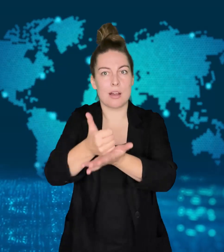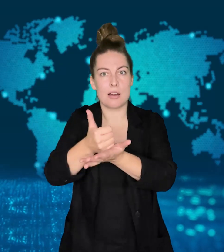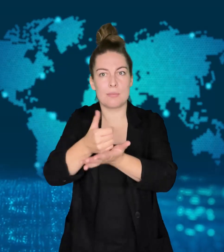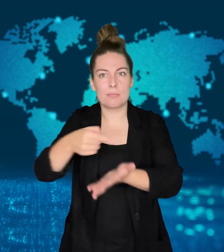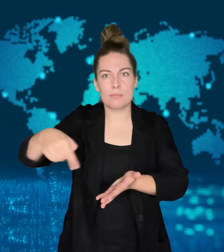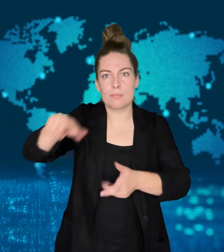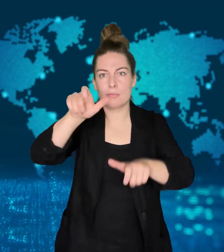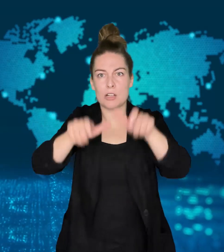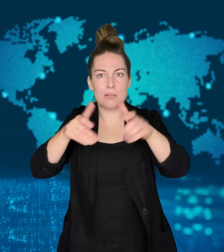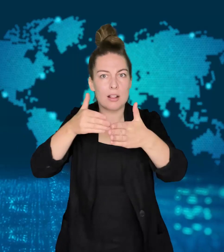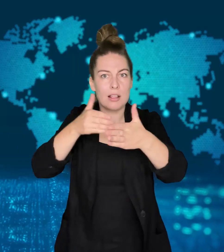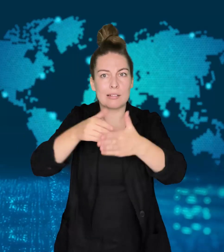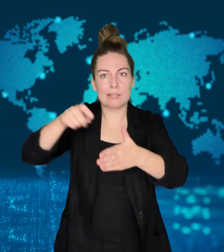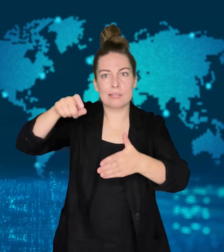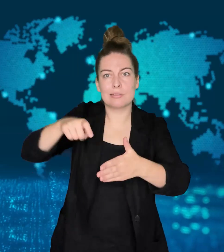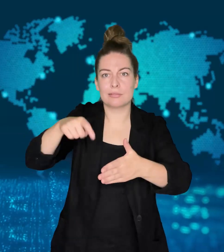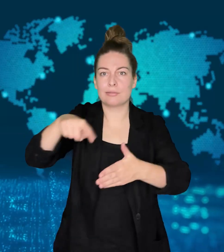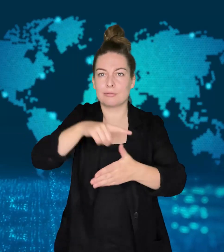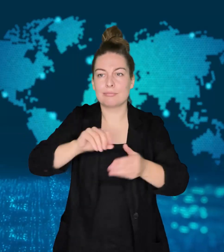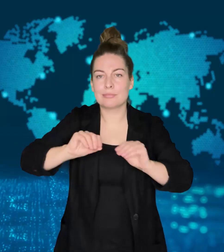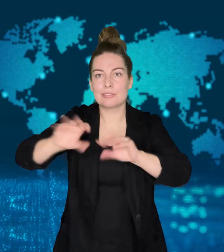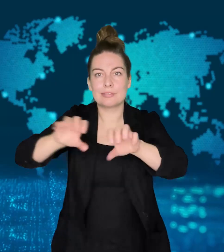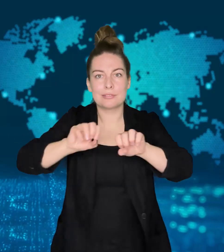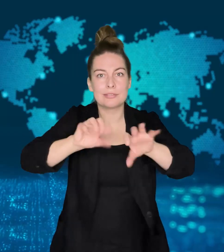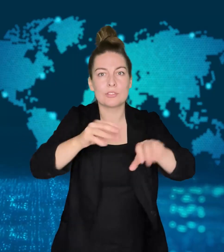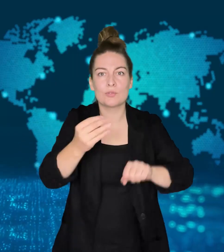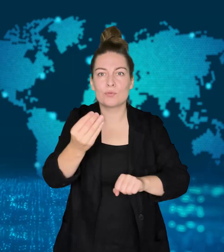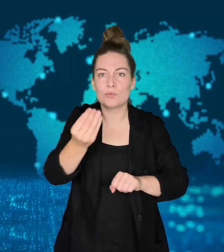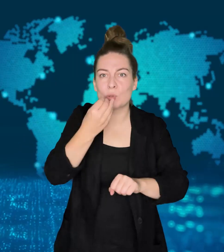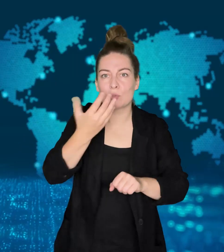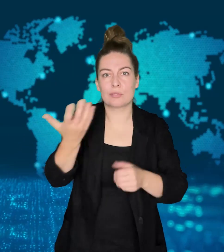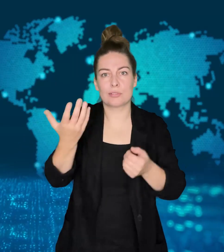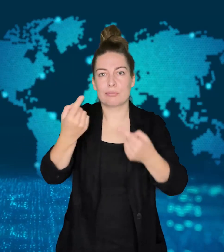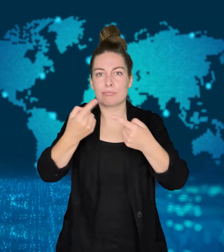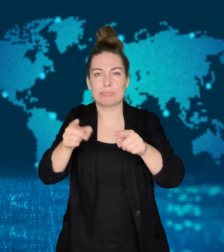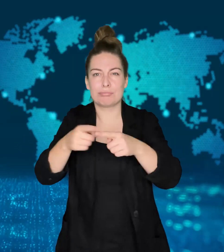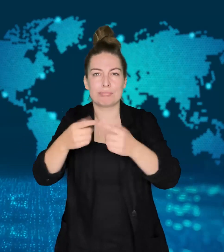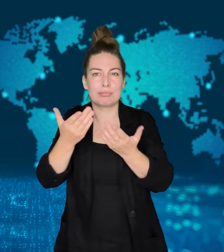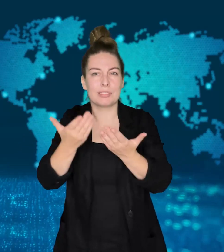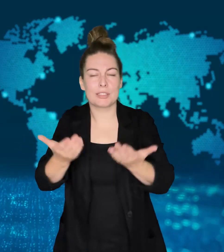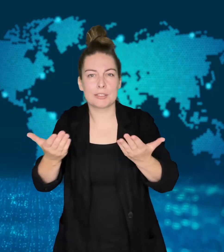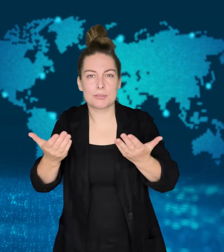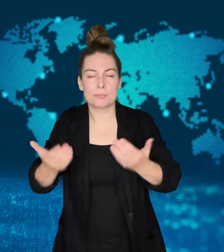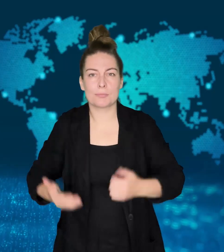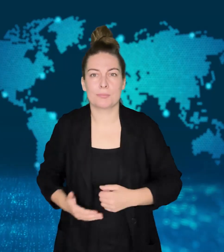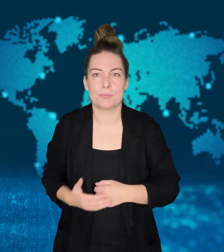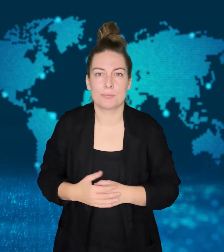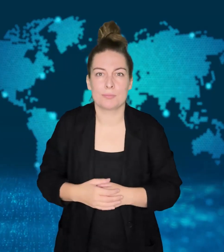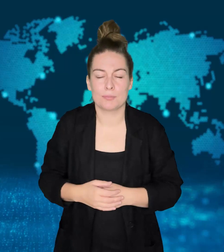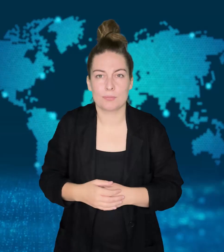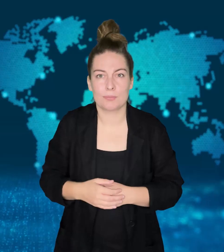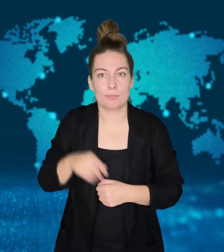After months without rain,